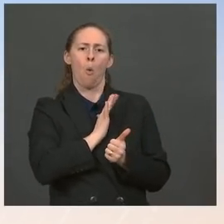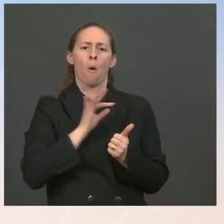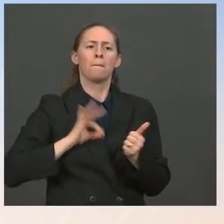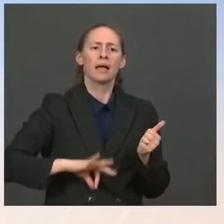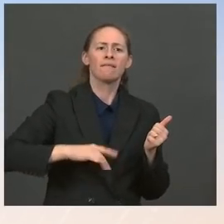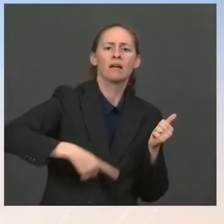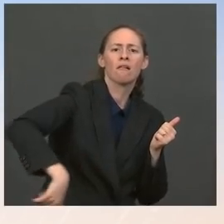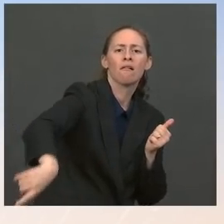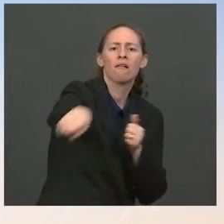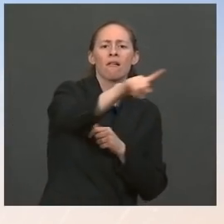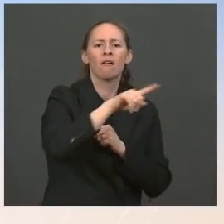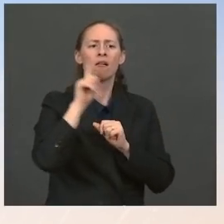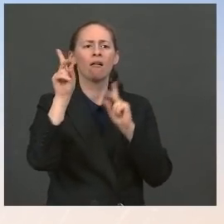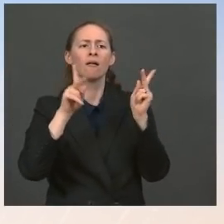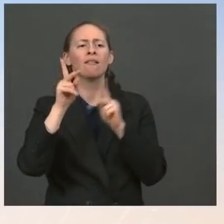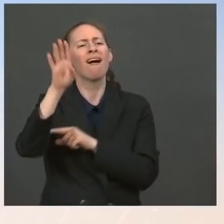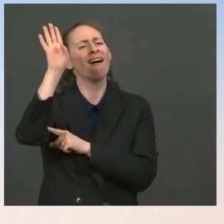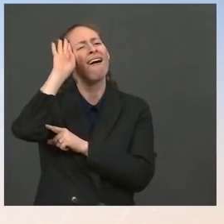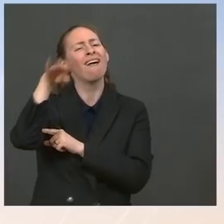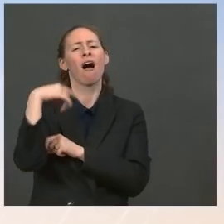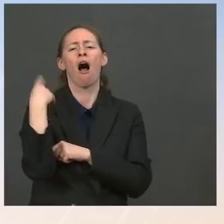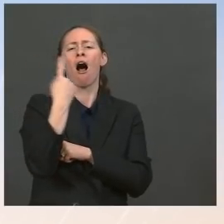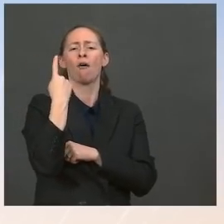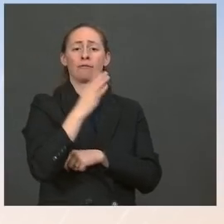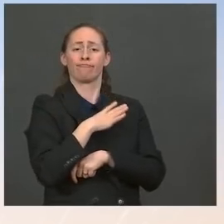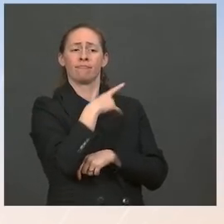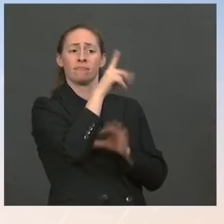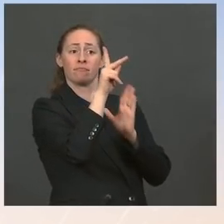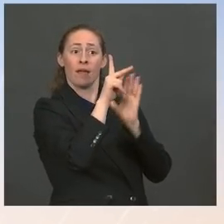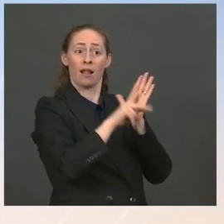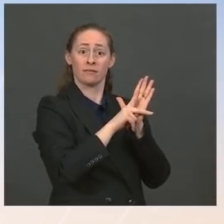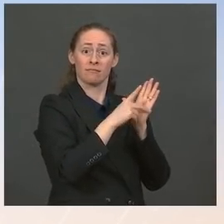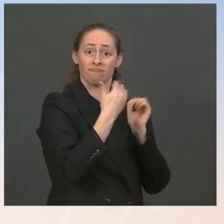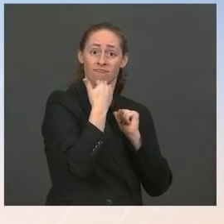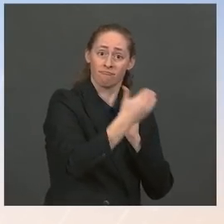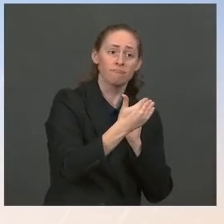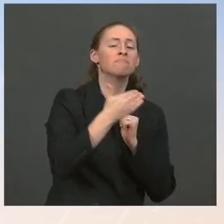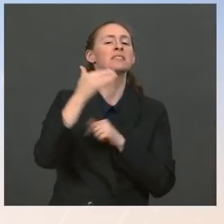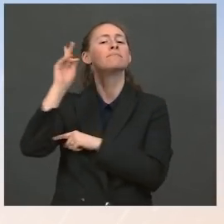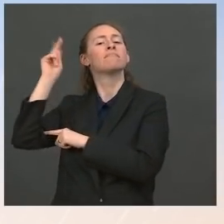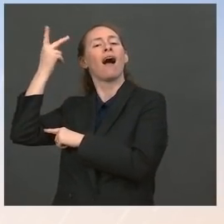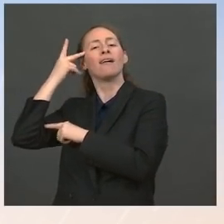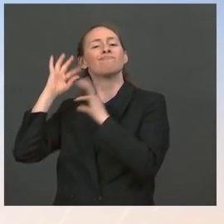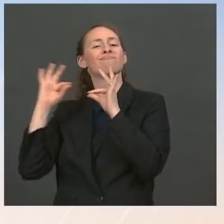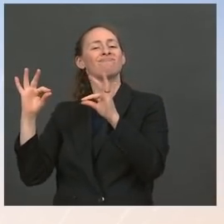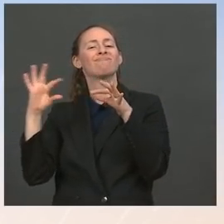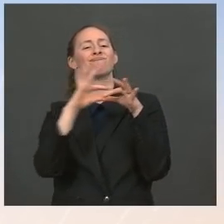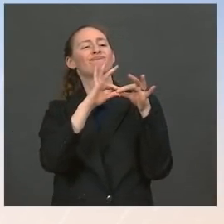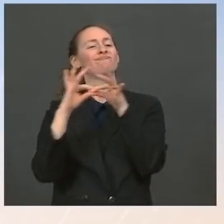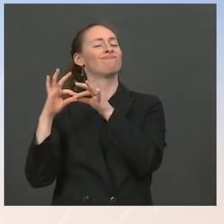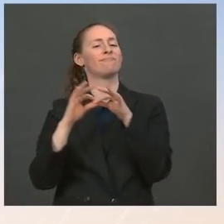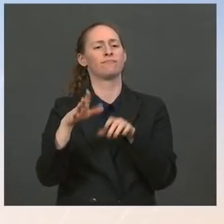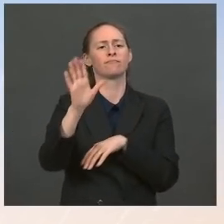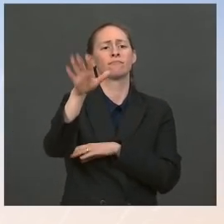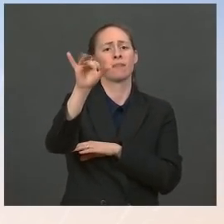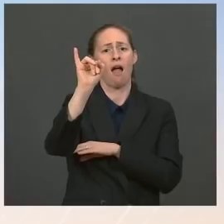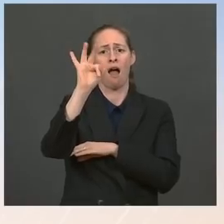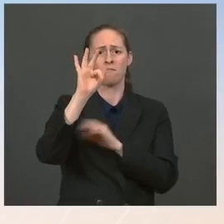that good policy is good politics, and I think it's going to reflect well on anybody who voted to deliver these big wins